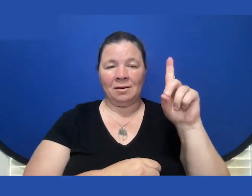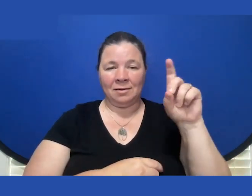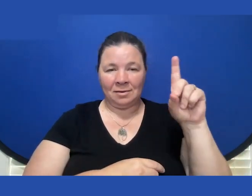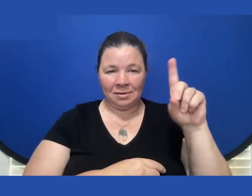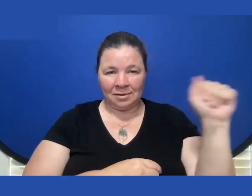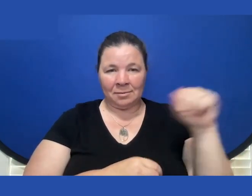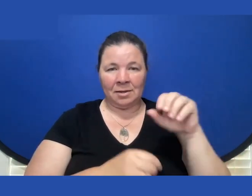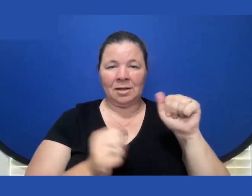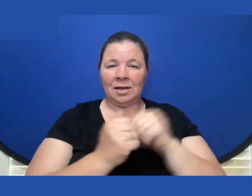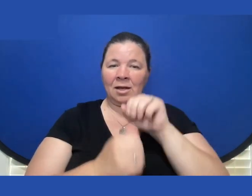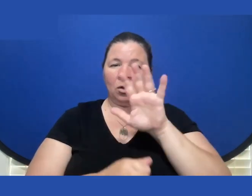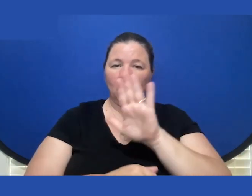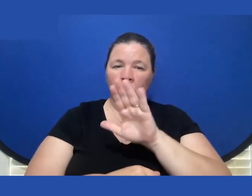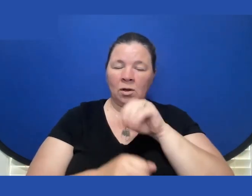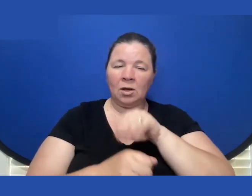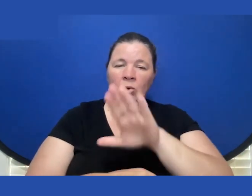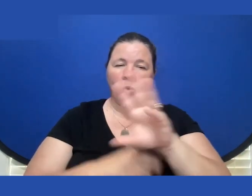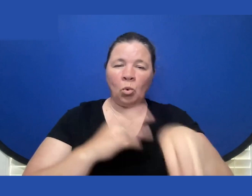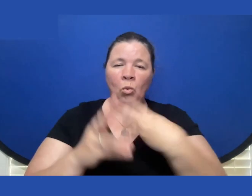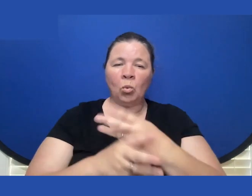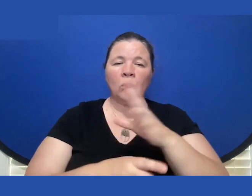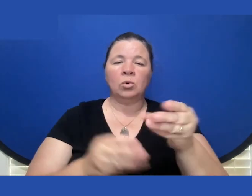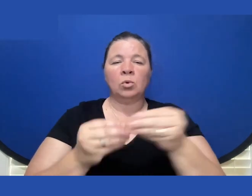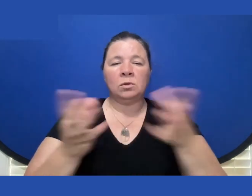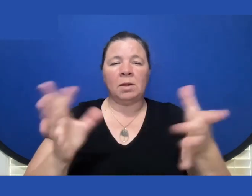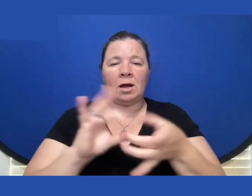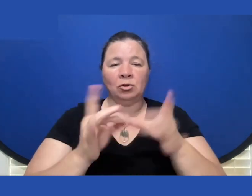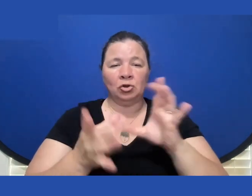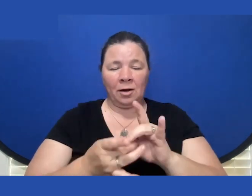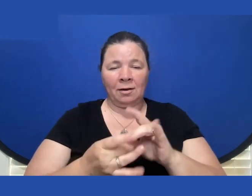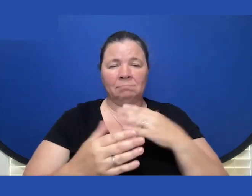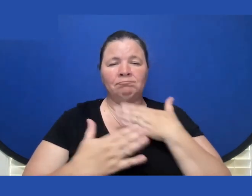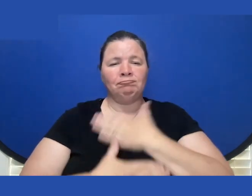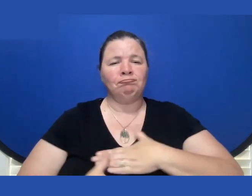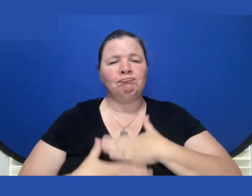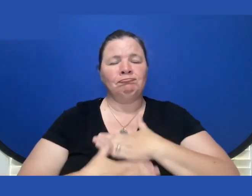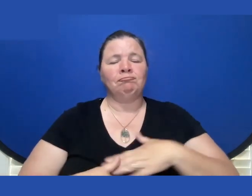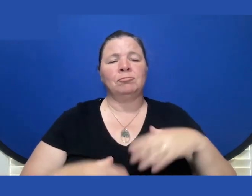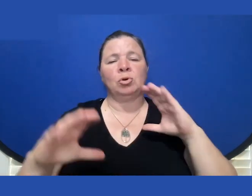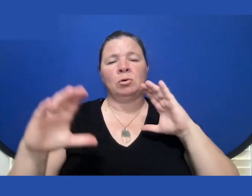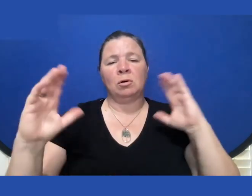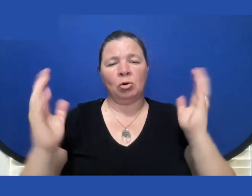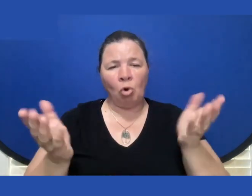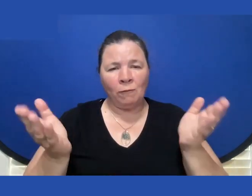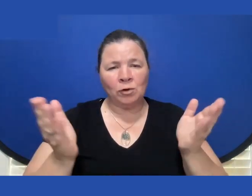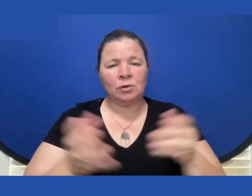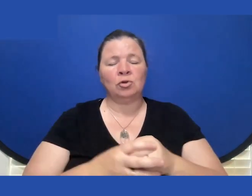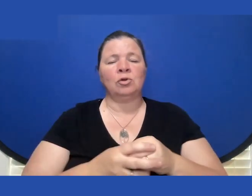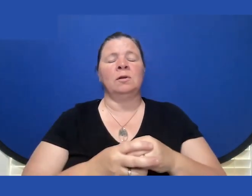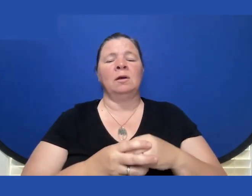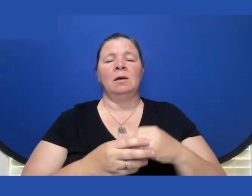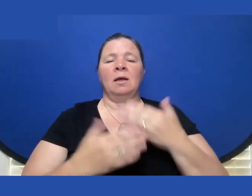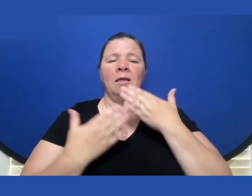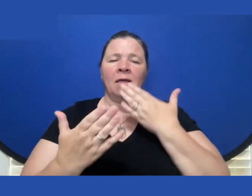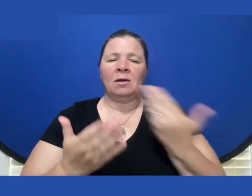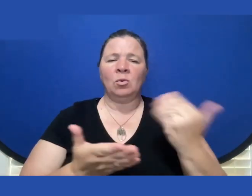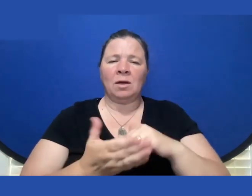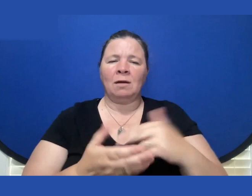and within your supply chain. So, I've enjoyed our conversation and again, thanks so much for being here. I just wanna ask,